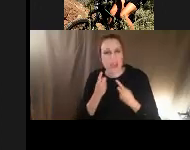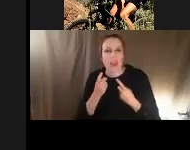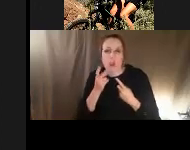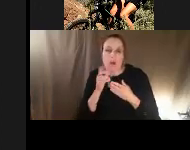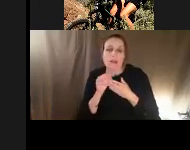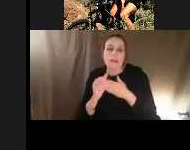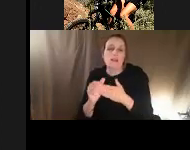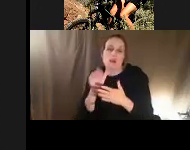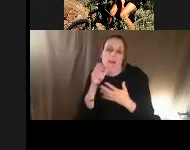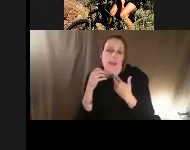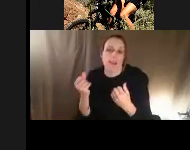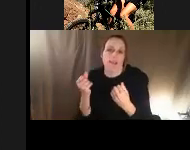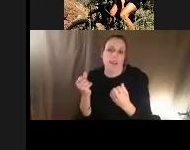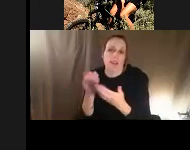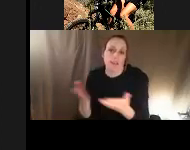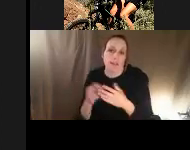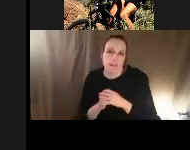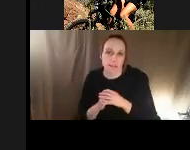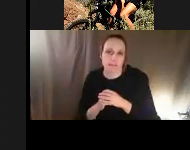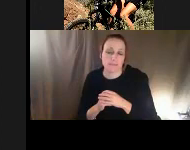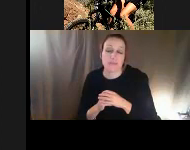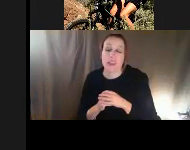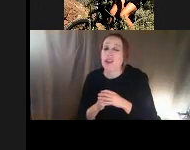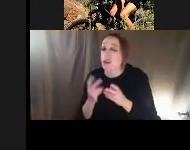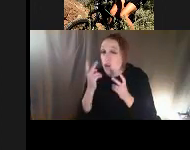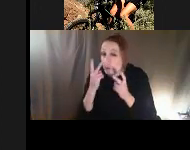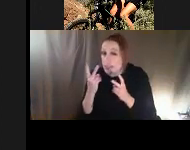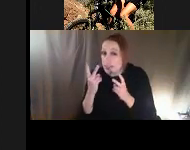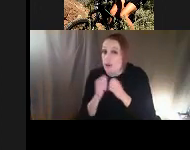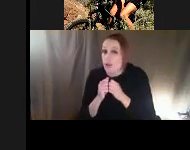We often tend to see that in any addiction or a lot